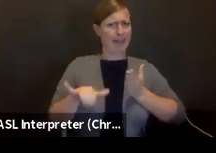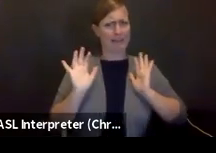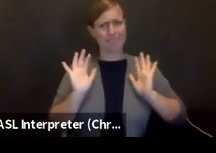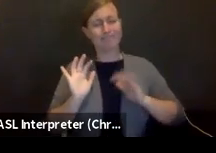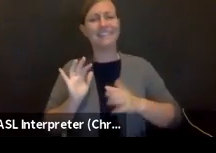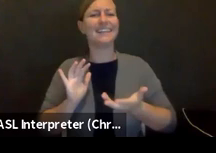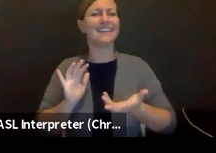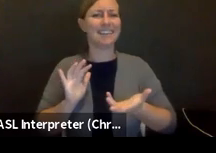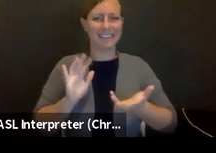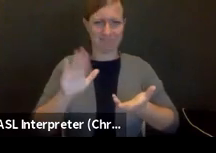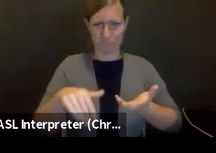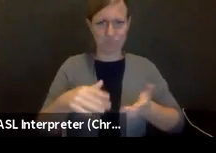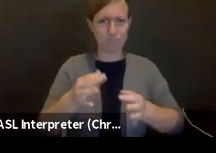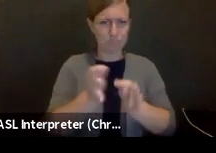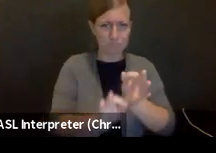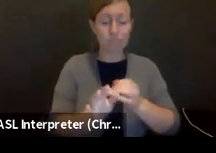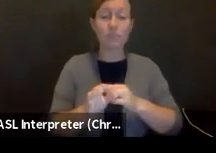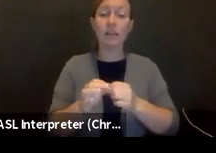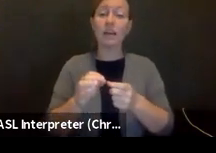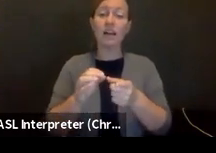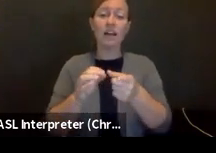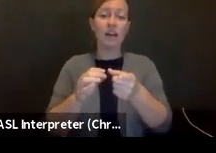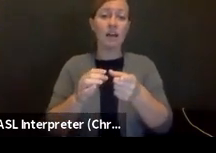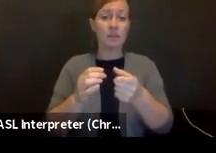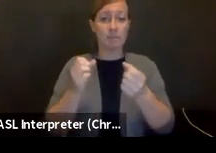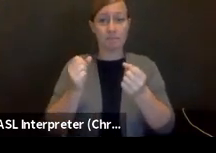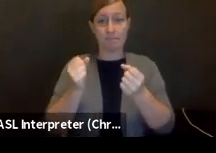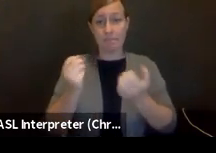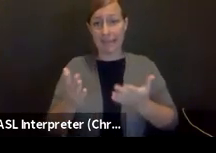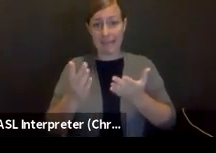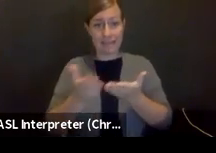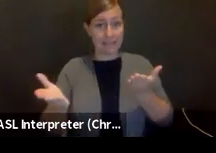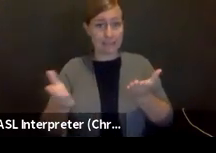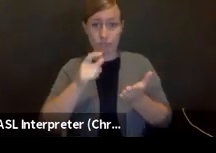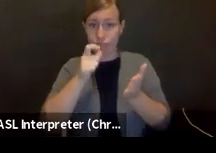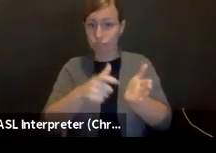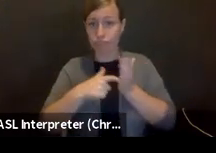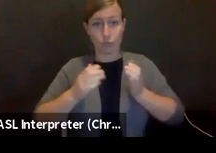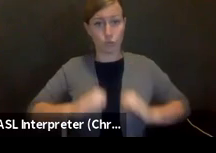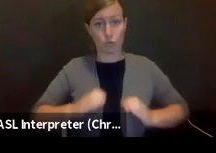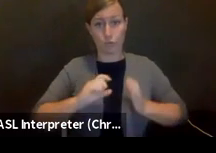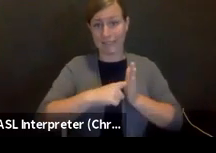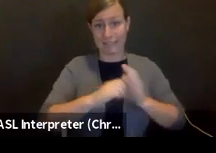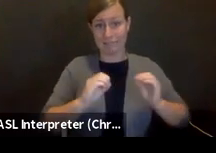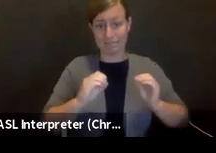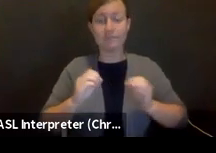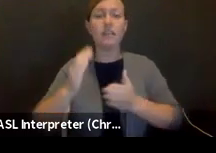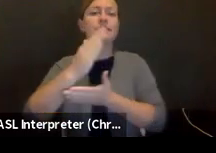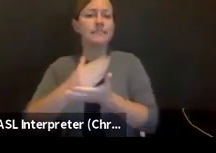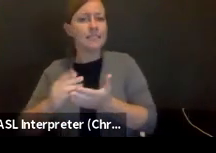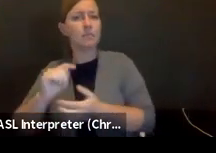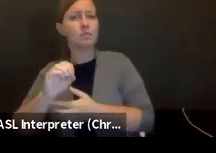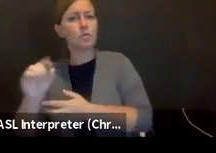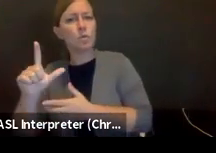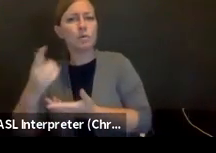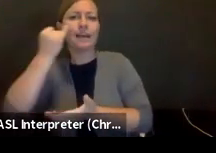ESD 189 - Amy Colburn: And it's hard to, there's a whole bunch that are aren't some providers will require if there's something that costs money, or like a subscription.